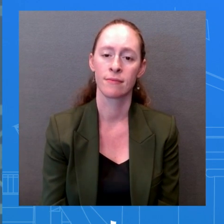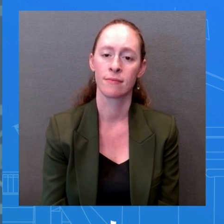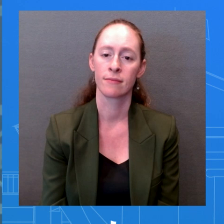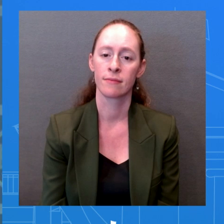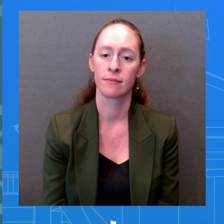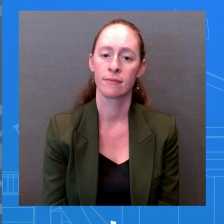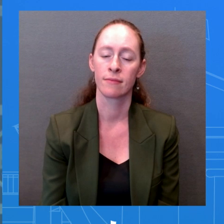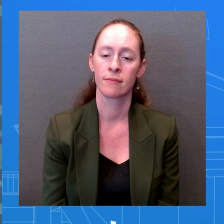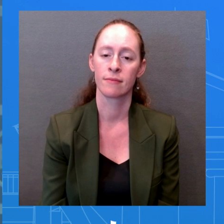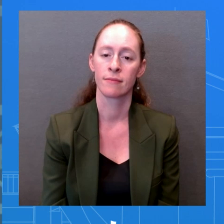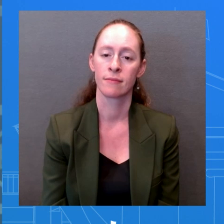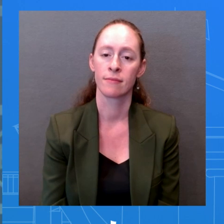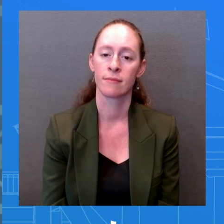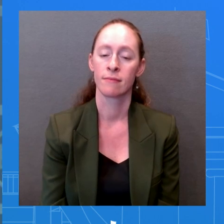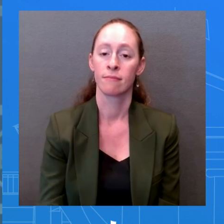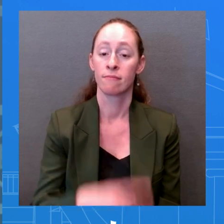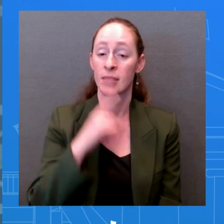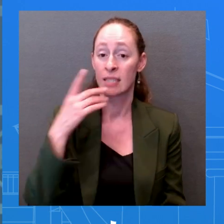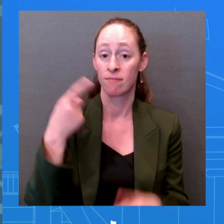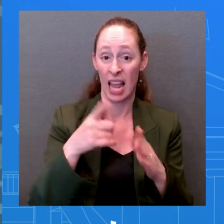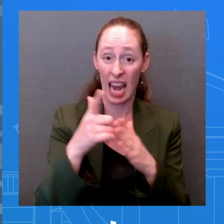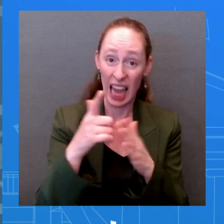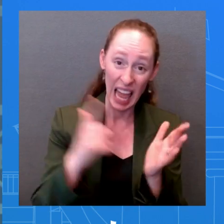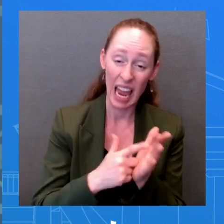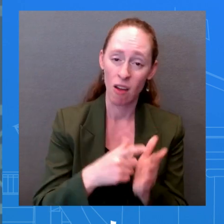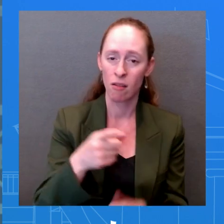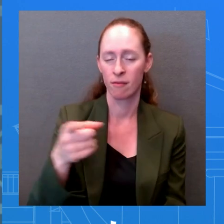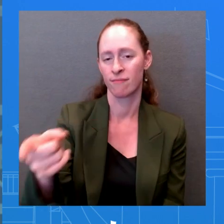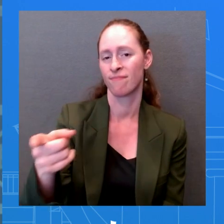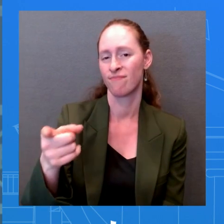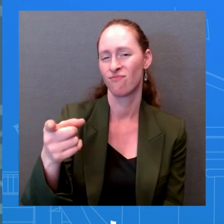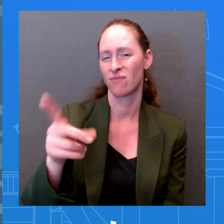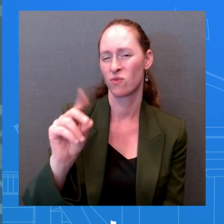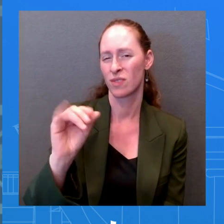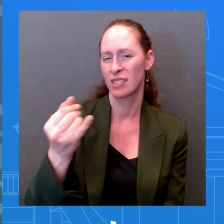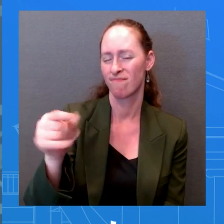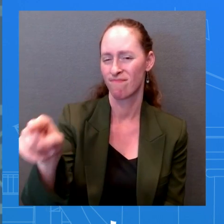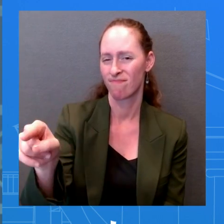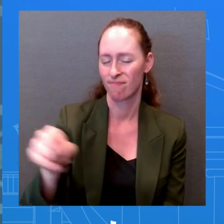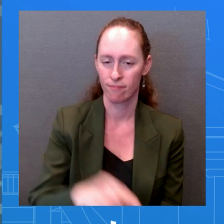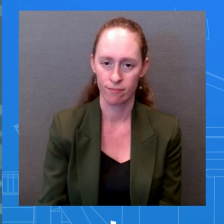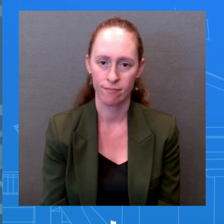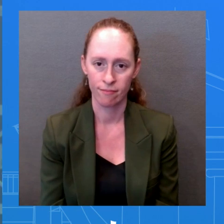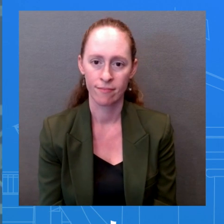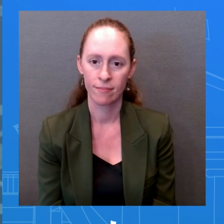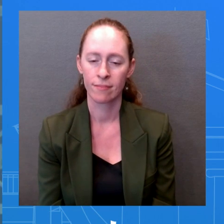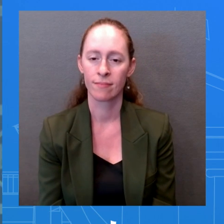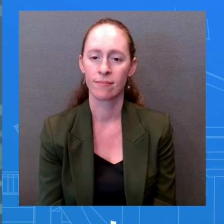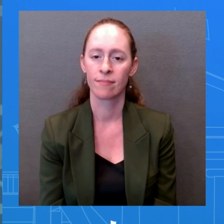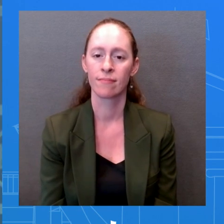What we have done is, you know, we have -- the administration has been in regular touch